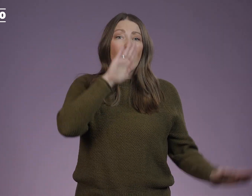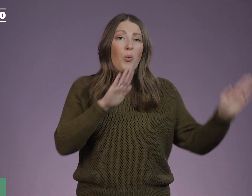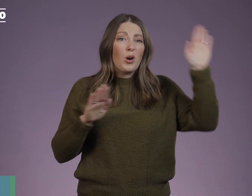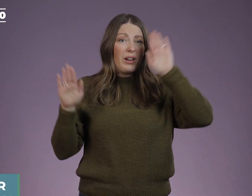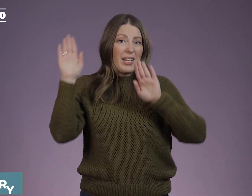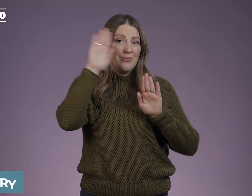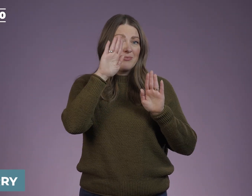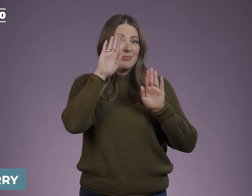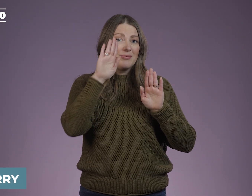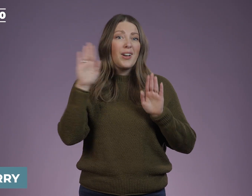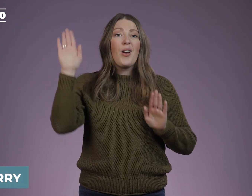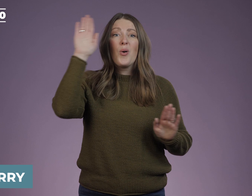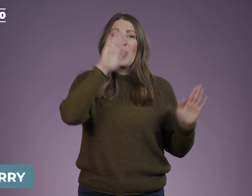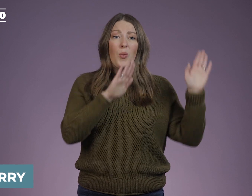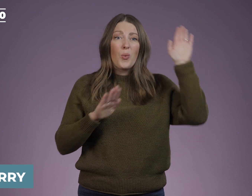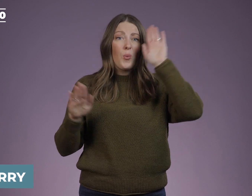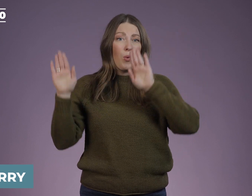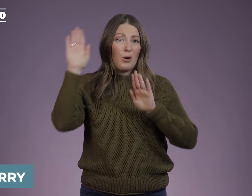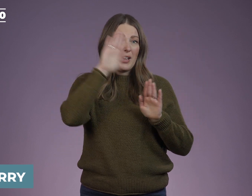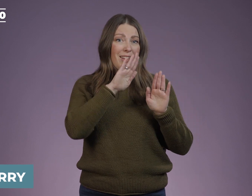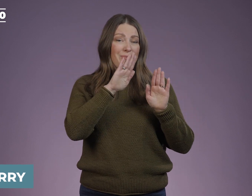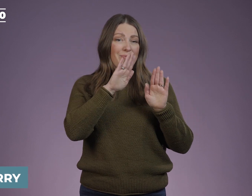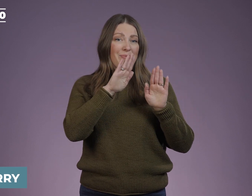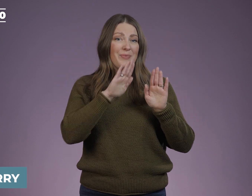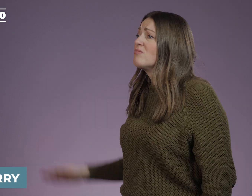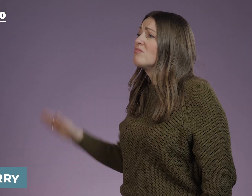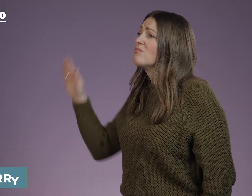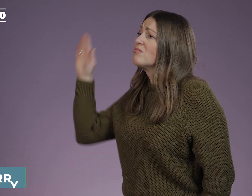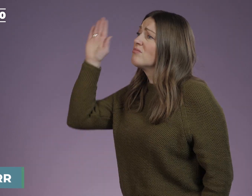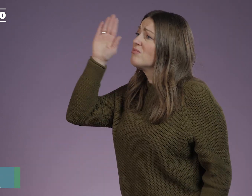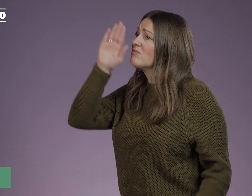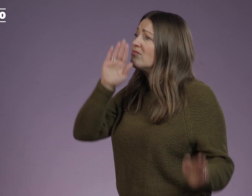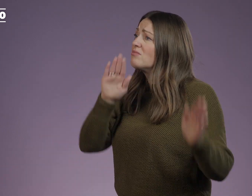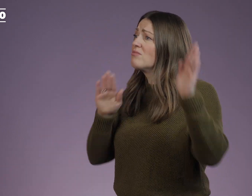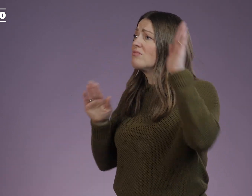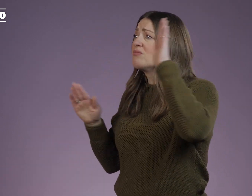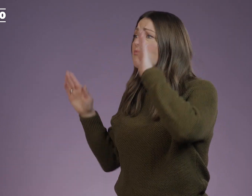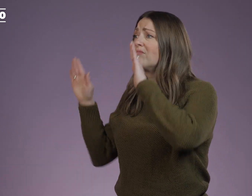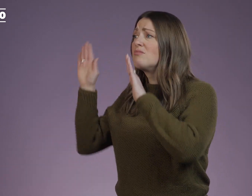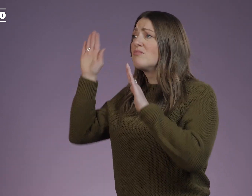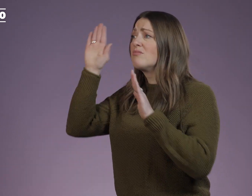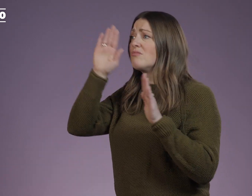Worry. You have B-shaped hands.